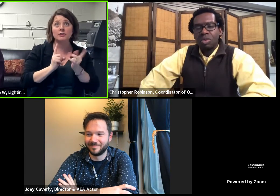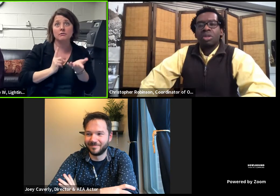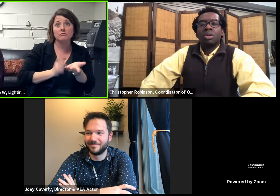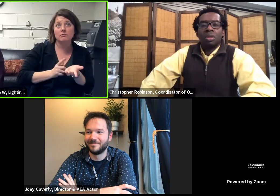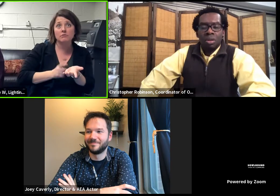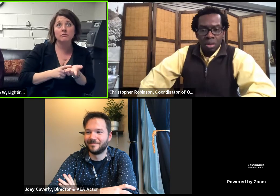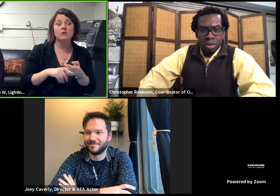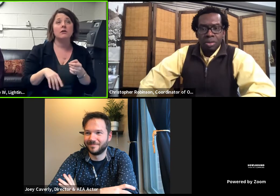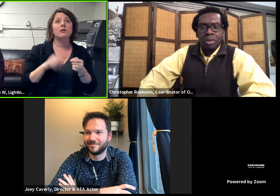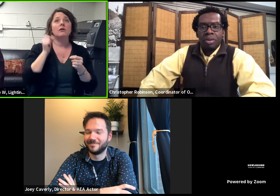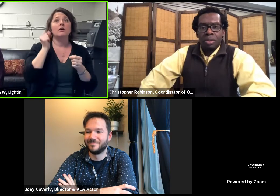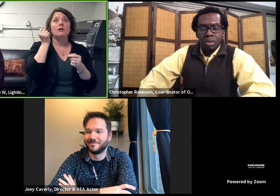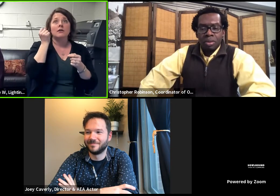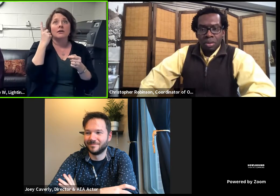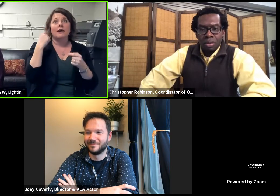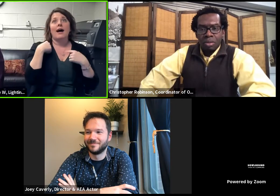And so if I need to have a design conversation,